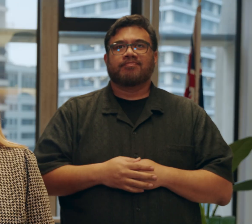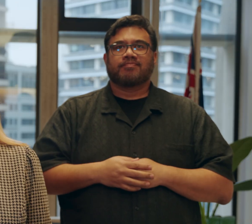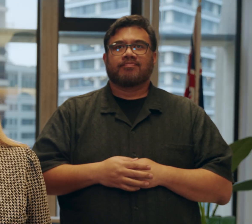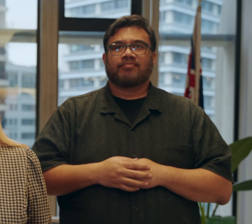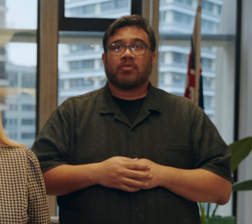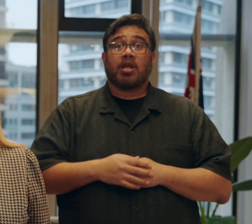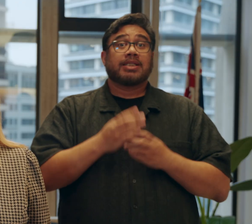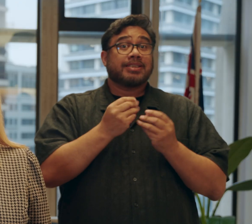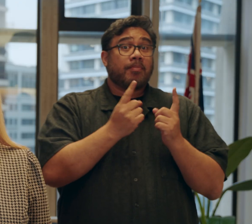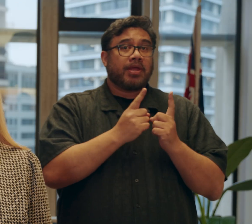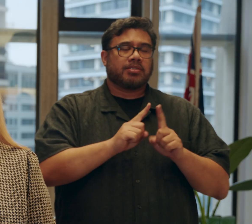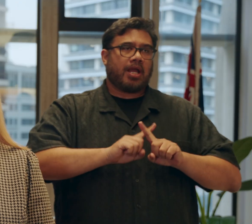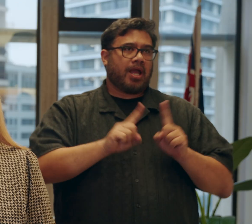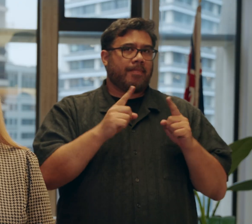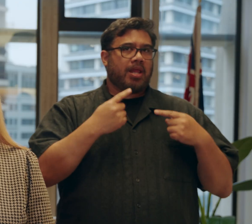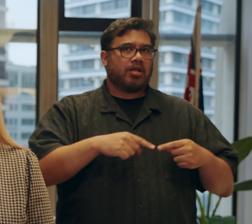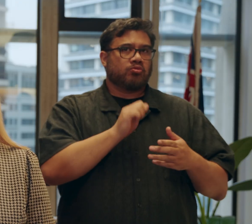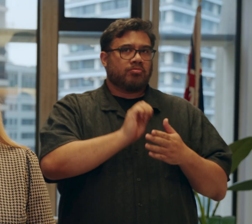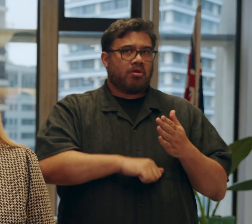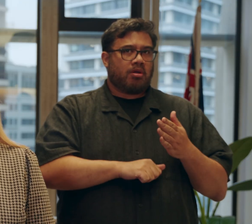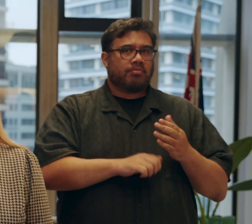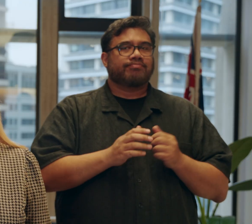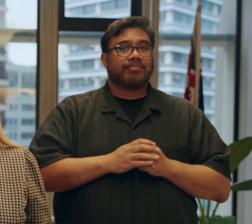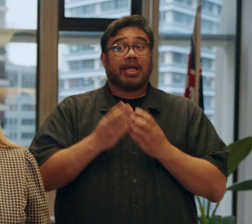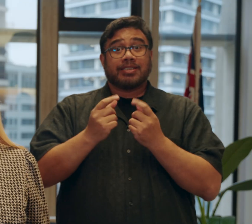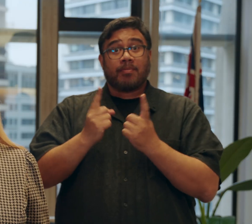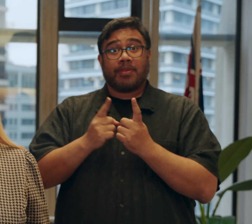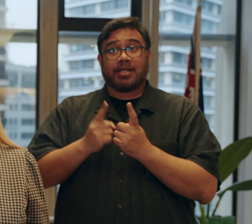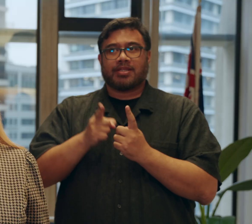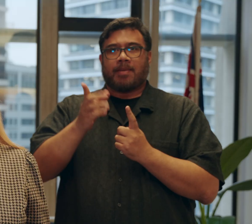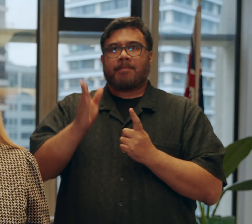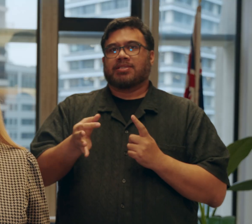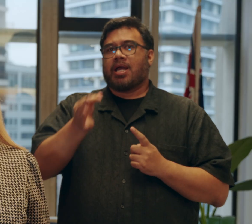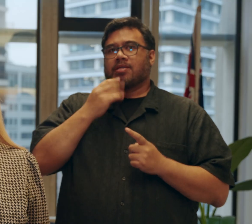There will be a list of prohibited items and a few sensitive items like overseas